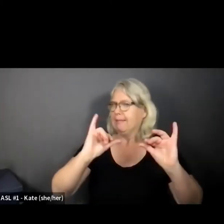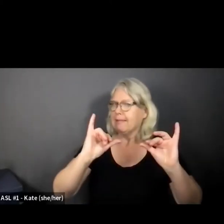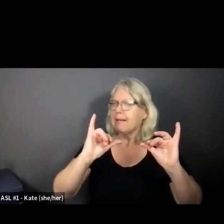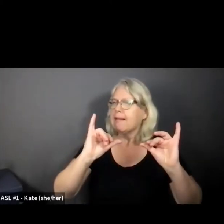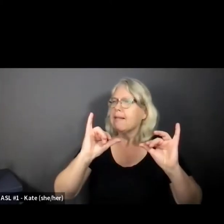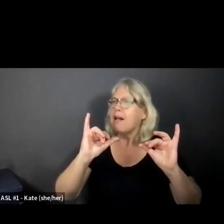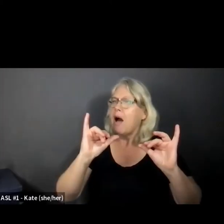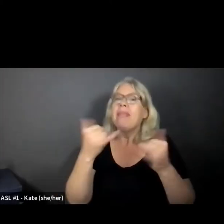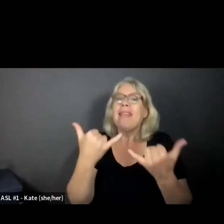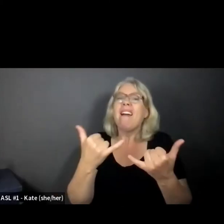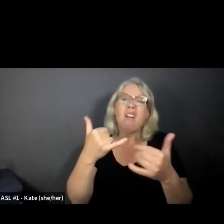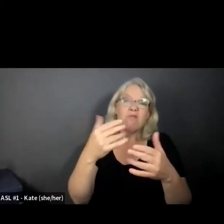IN CANADA.